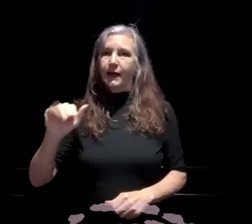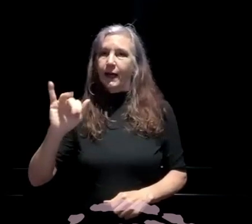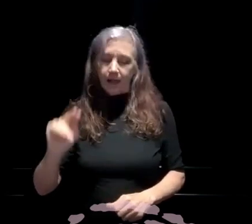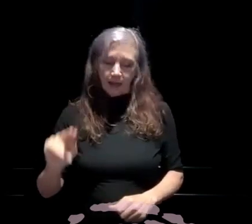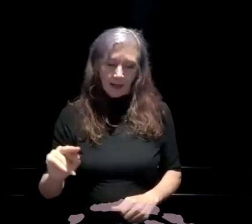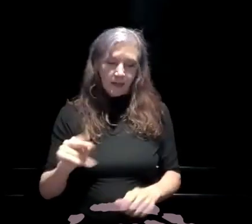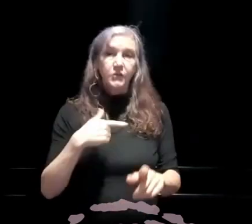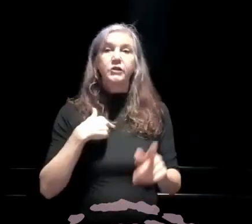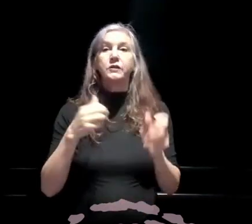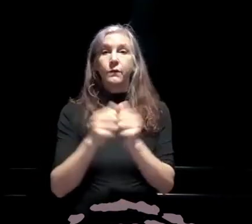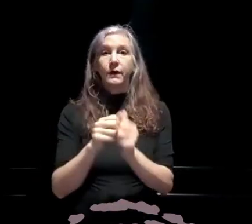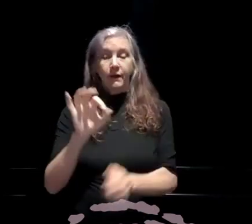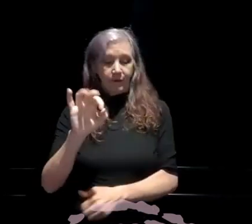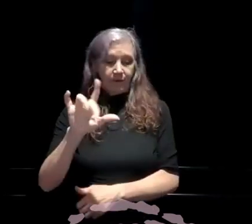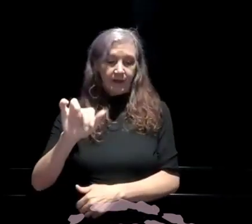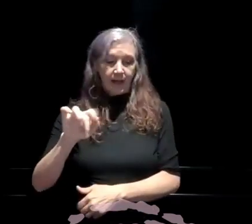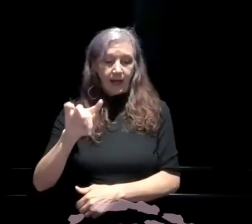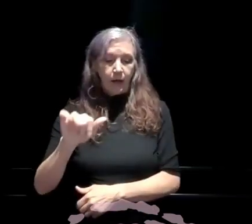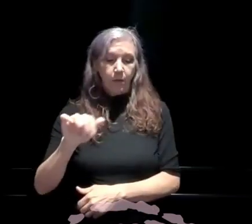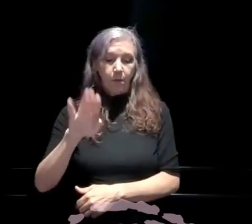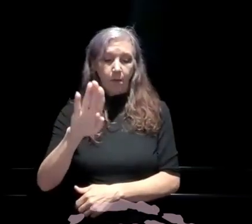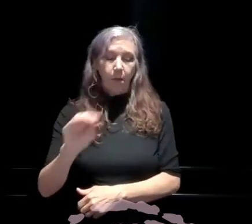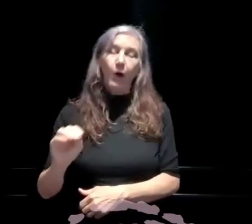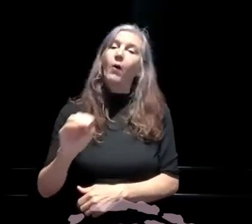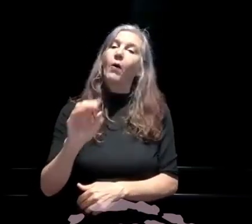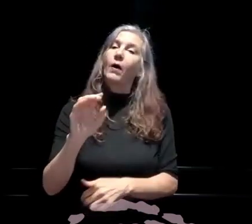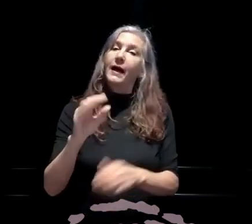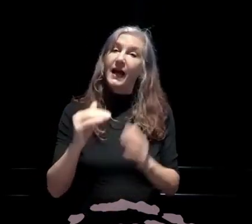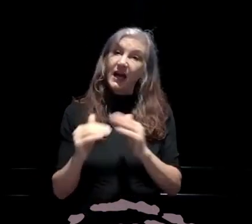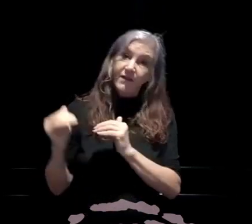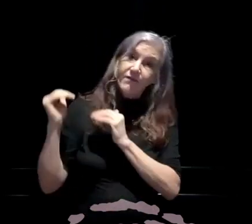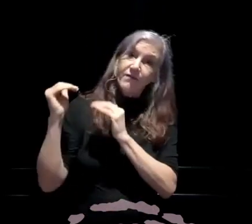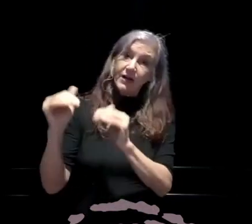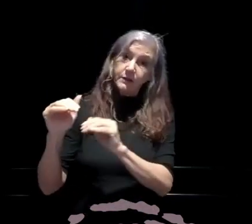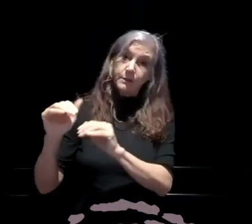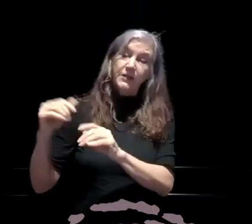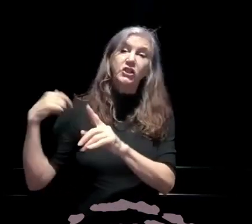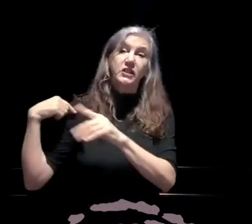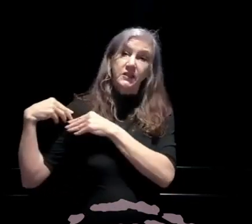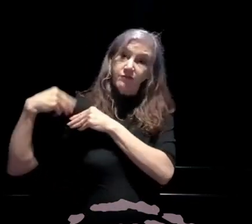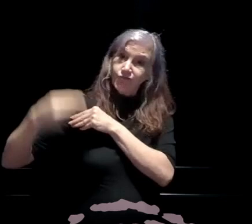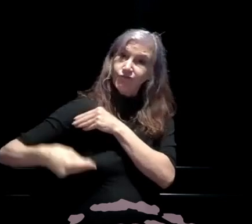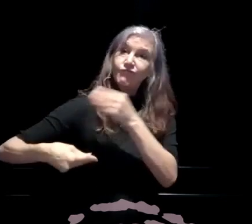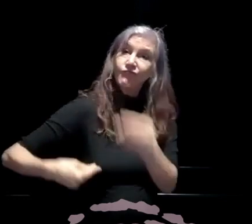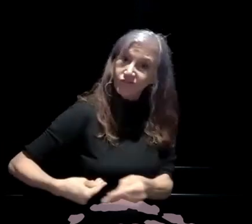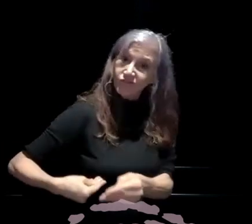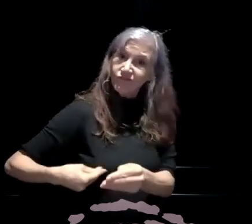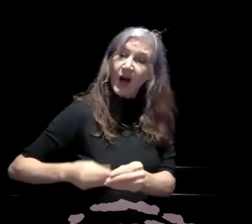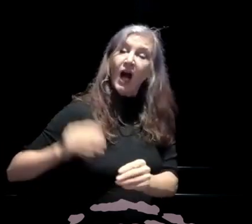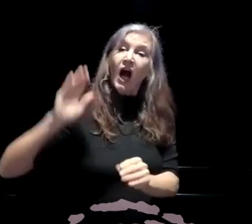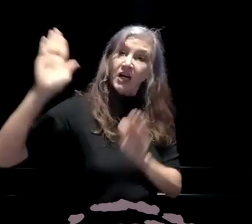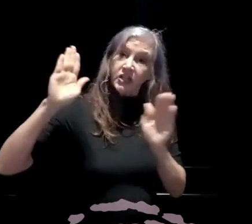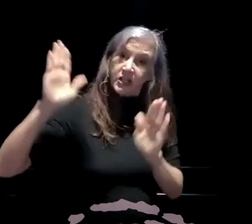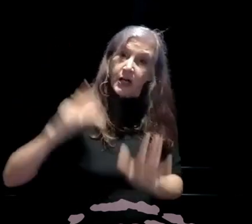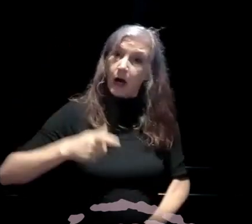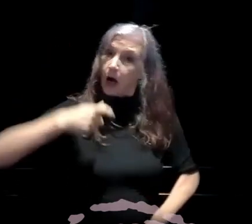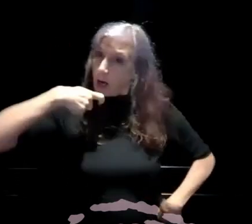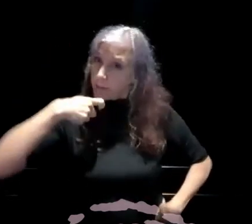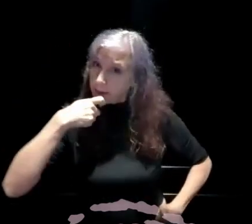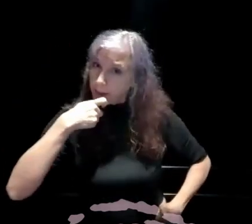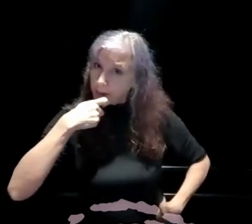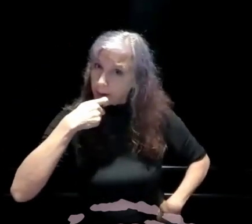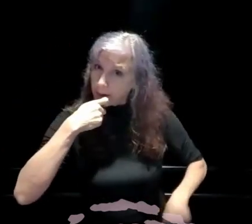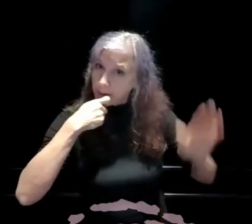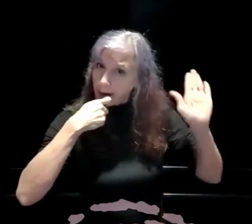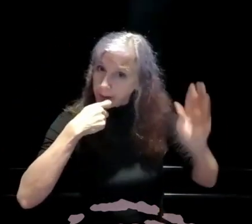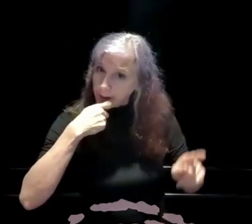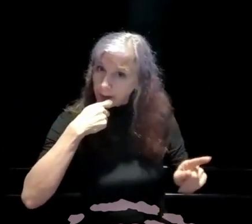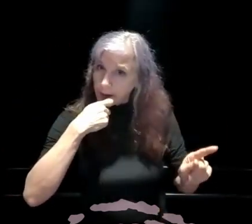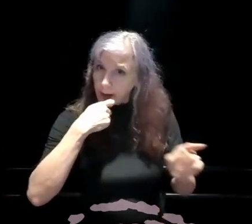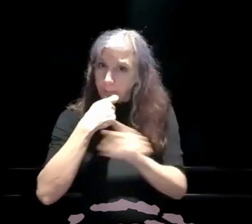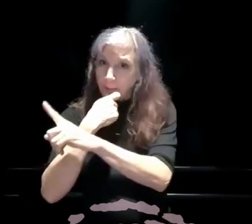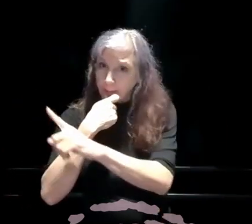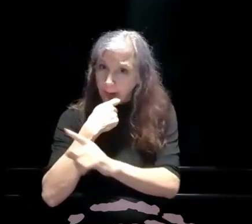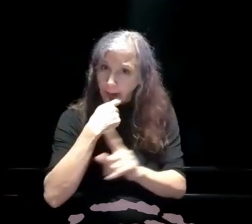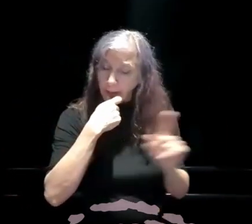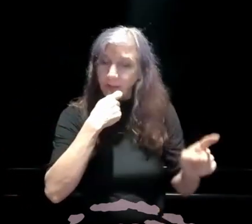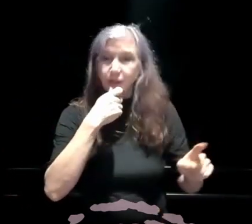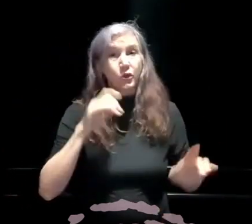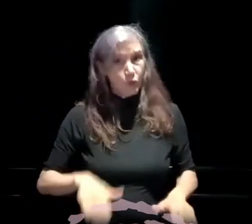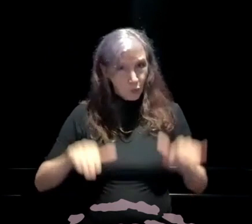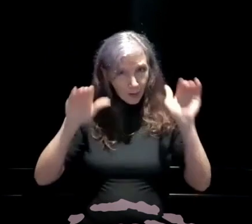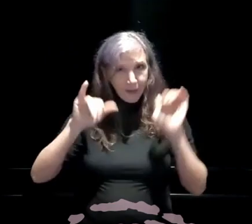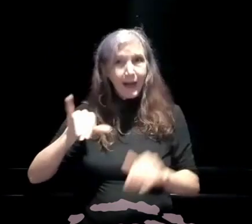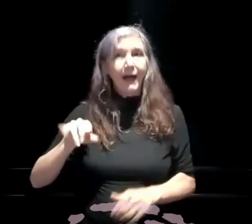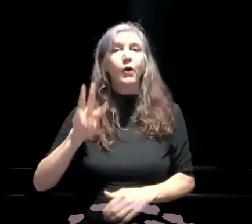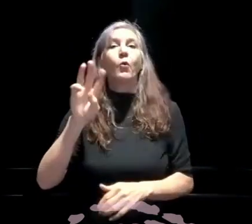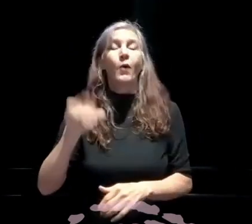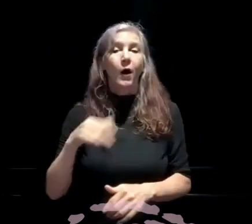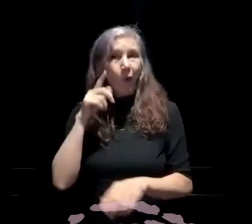Stayy is with Vladimir. Stacey is a second generation auctioneer, which you're going to see clearly who grew up in Iowa, Iowa watching her father auctioneer, which you're going to see clearly who grew up in Iowa watching her father auction lifestyle, Iowa watching her father auction lifestyle.